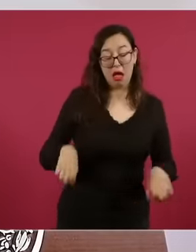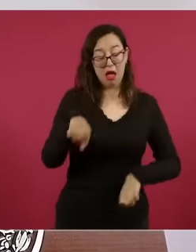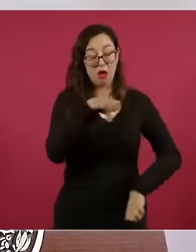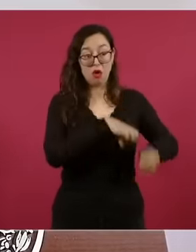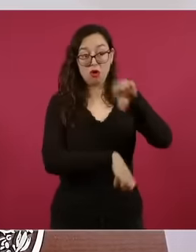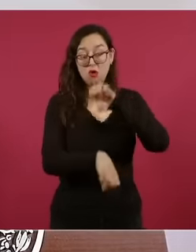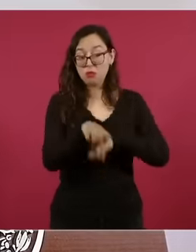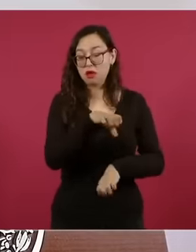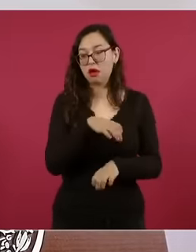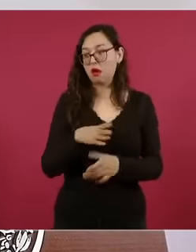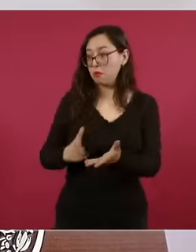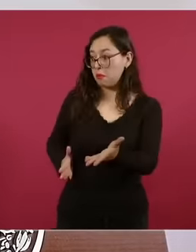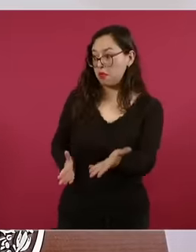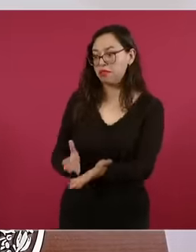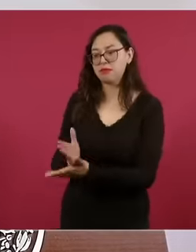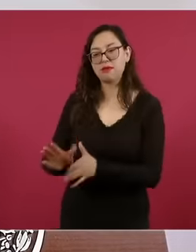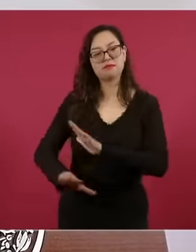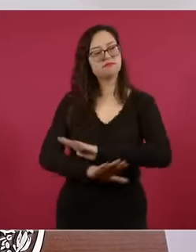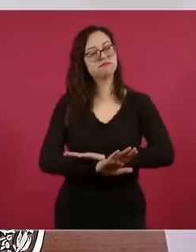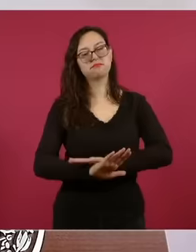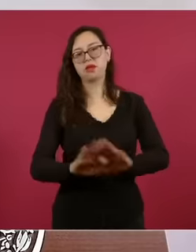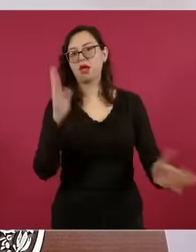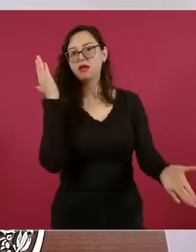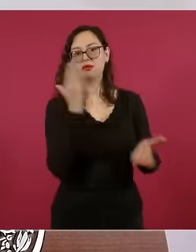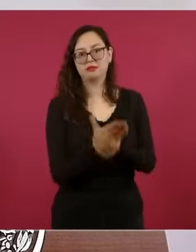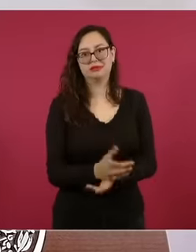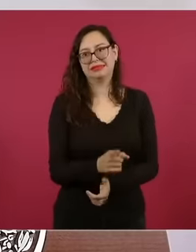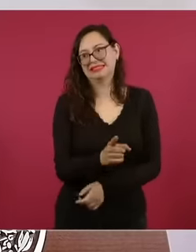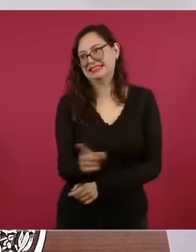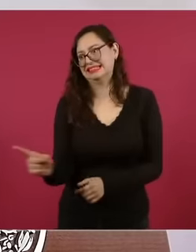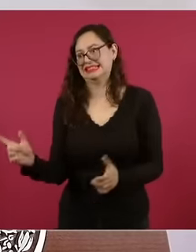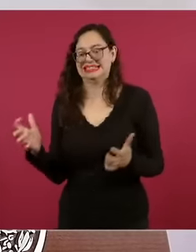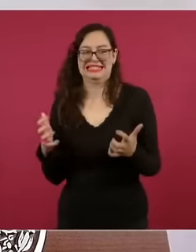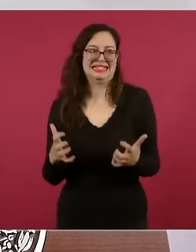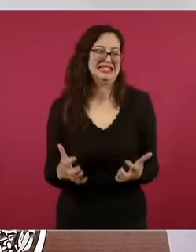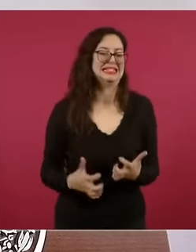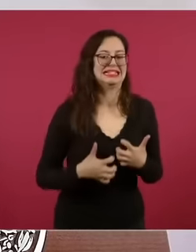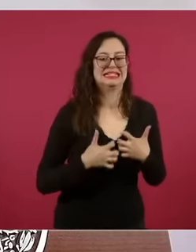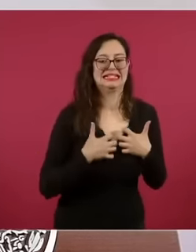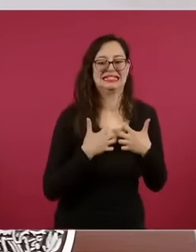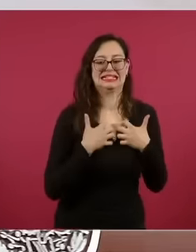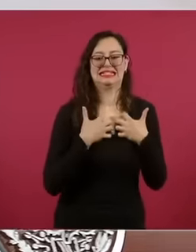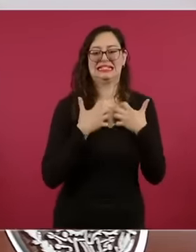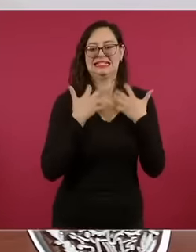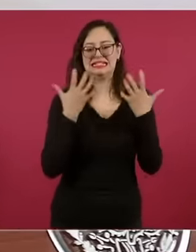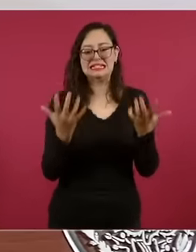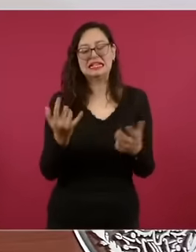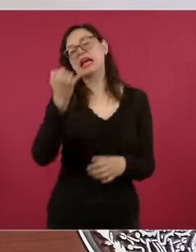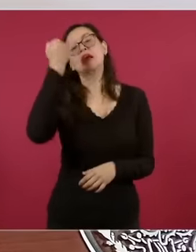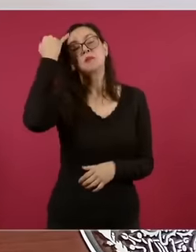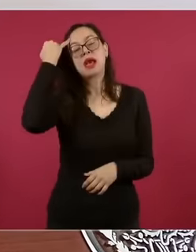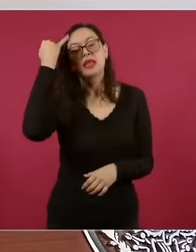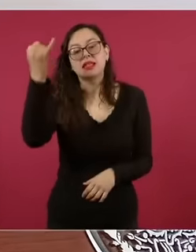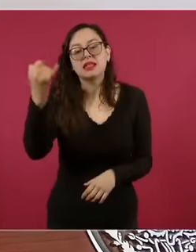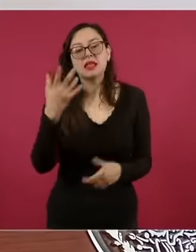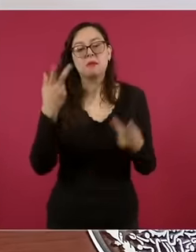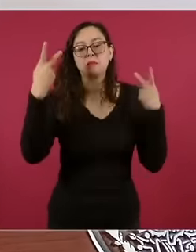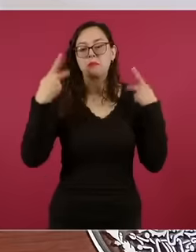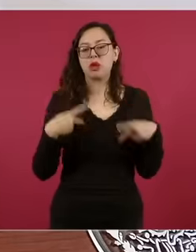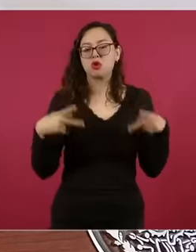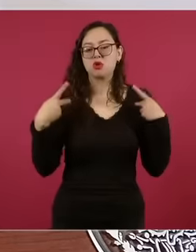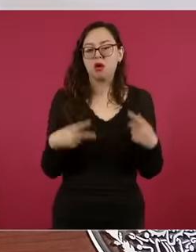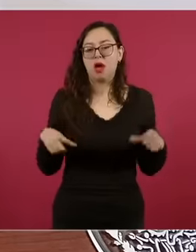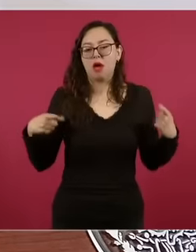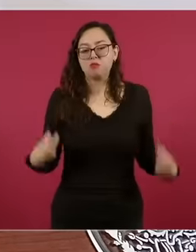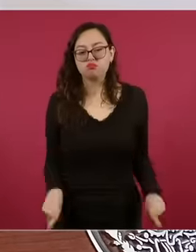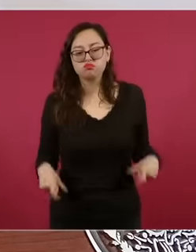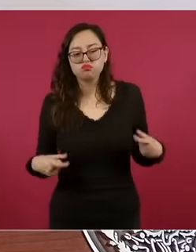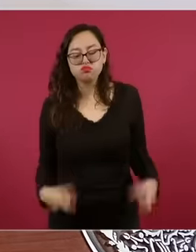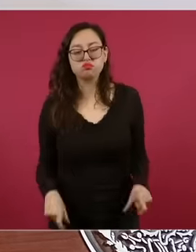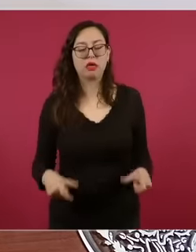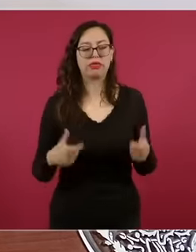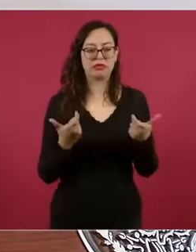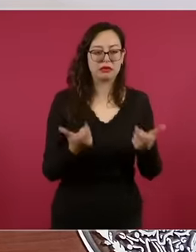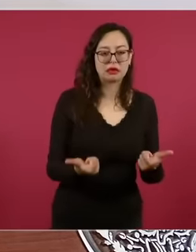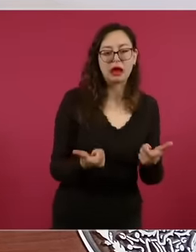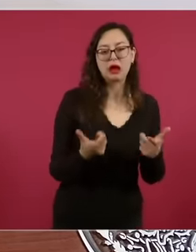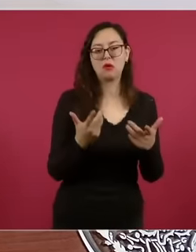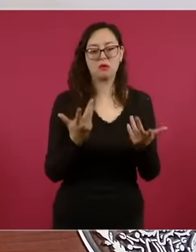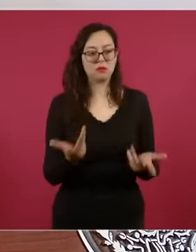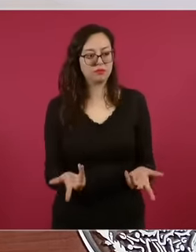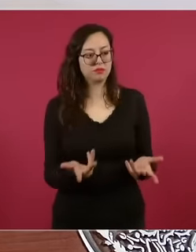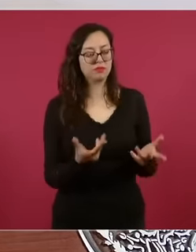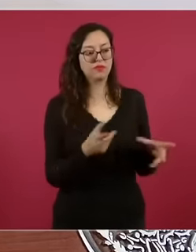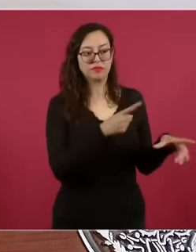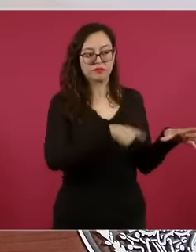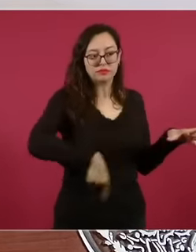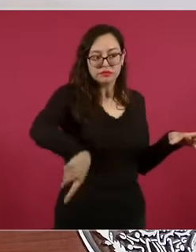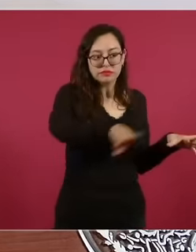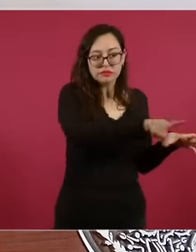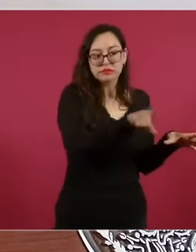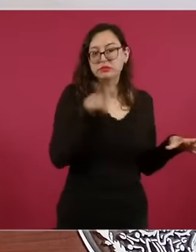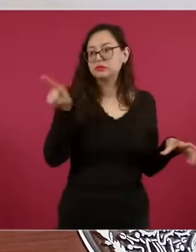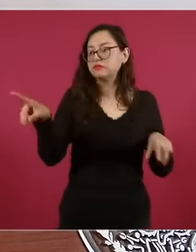Mexico or two or three, well, those characters had court ministers as employees or they have